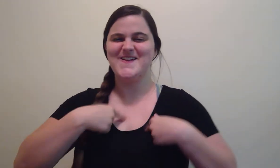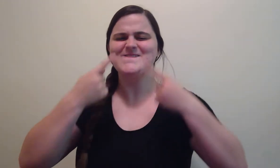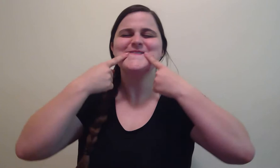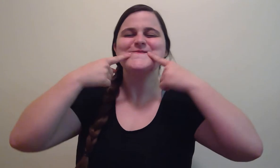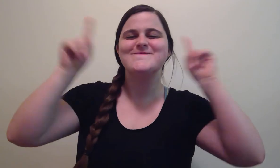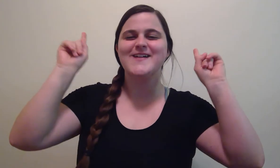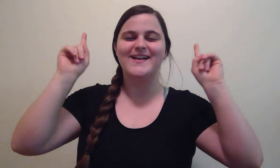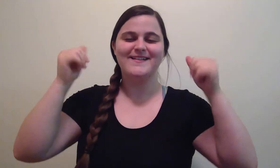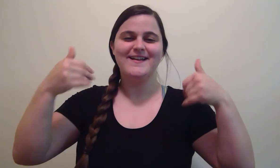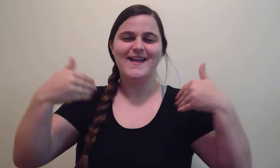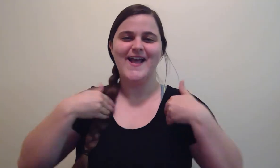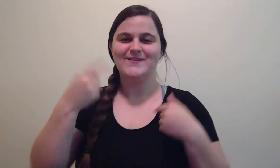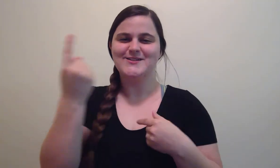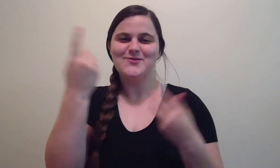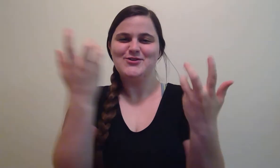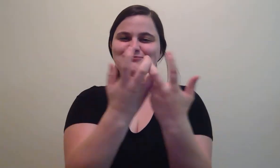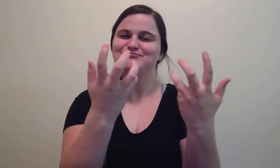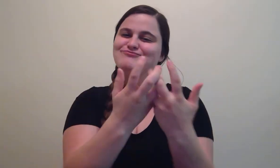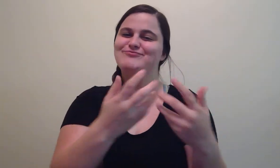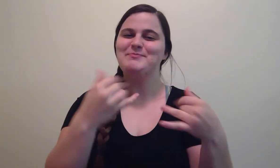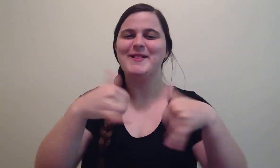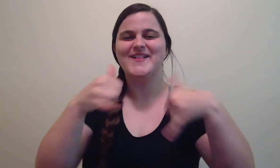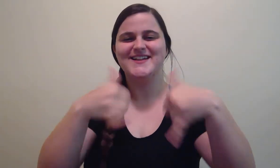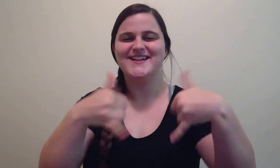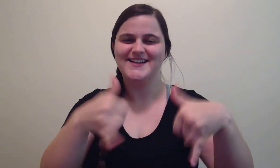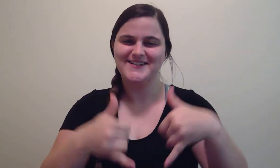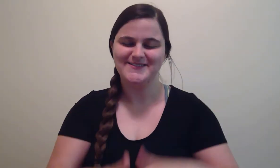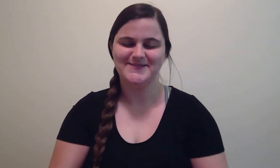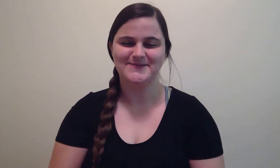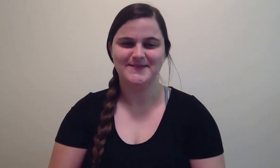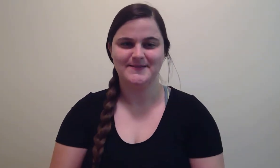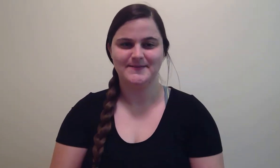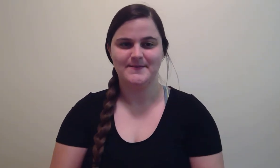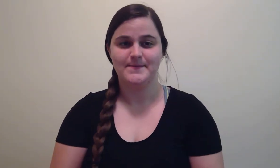"Little Julianna" was finally going to have a playmate.